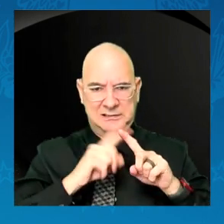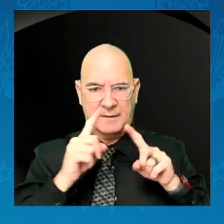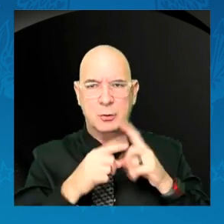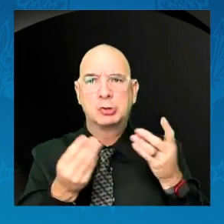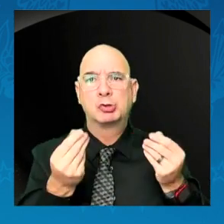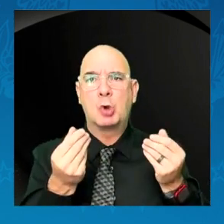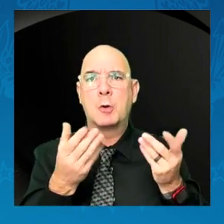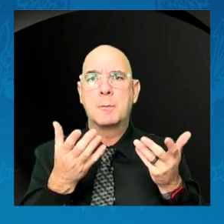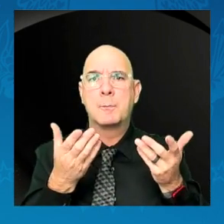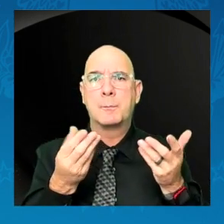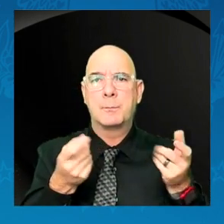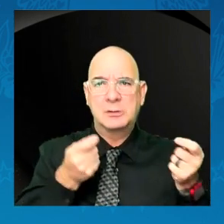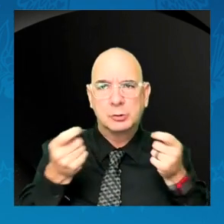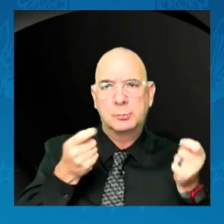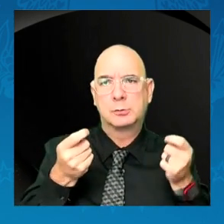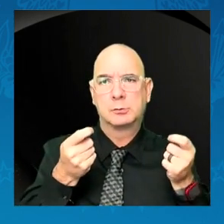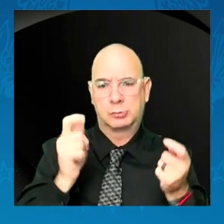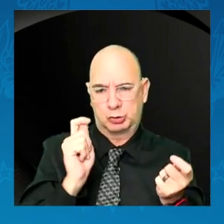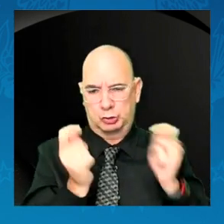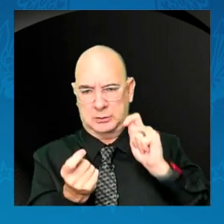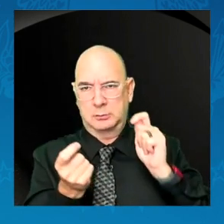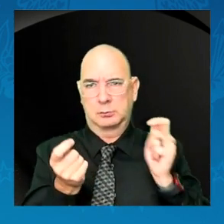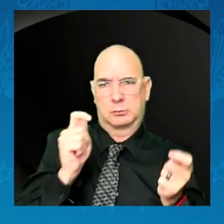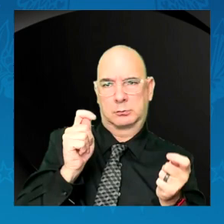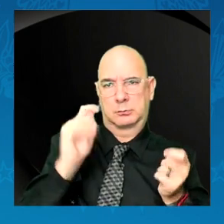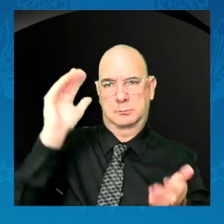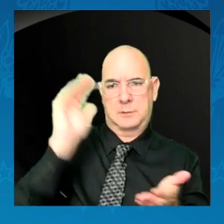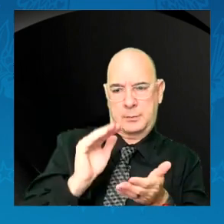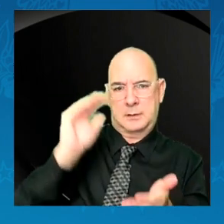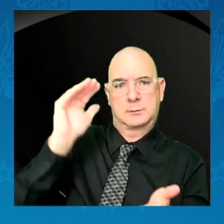Earth observation data that are freely available